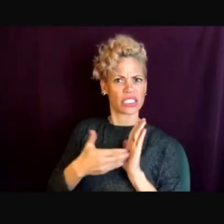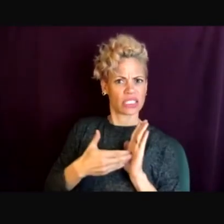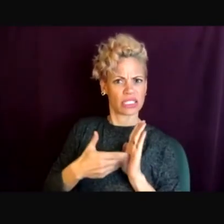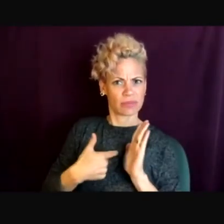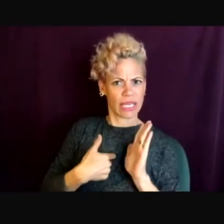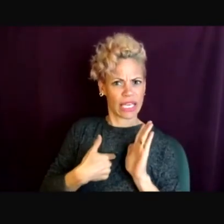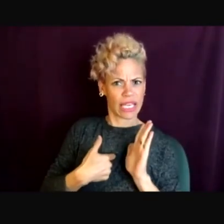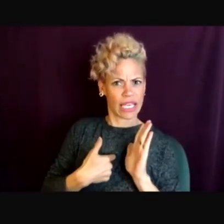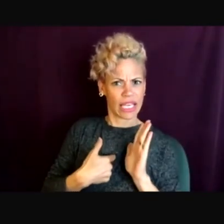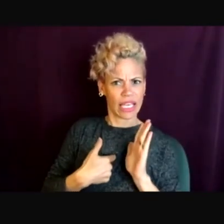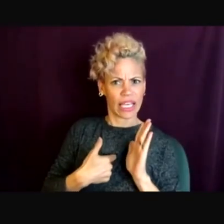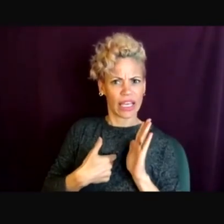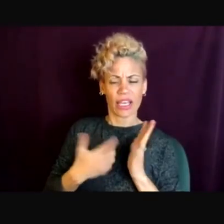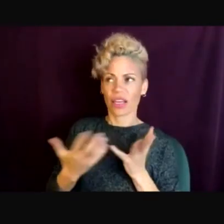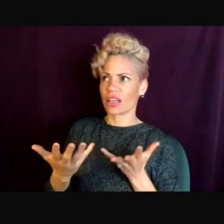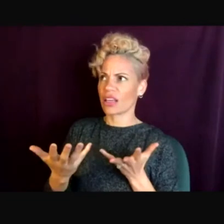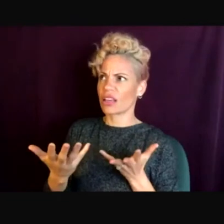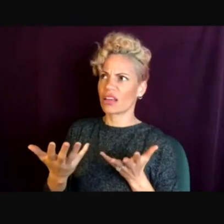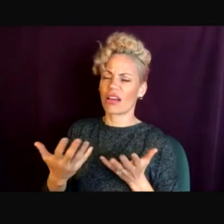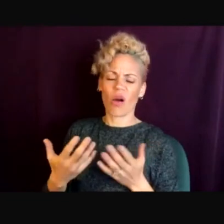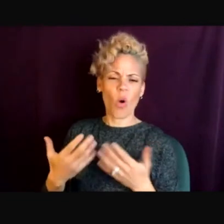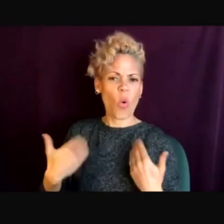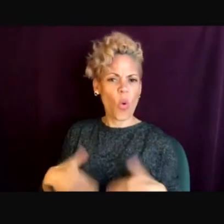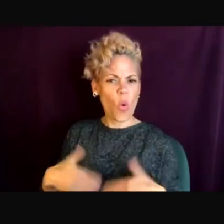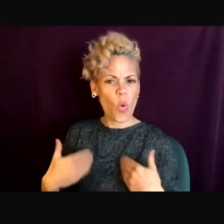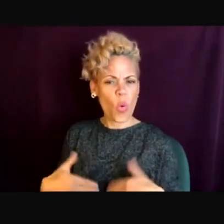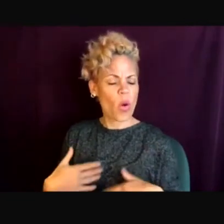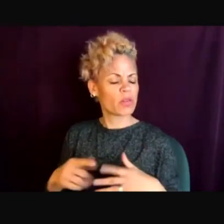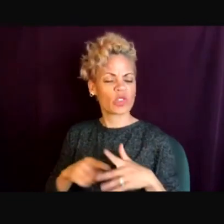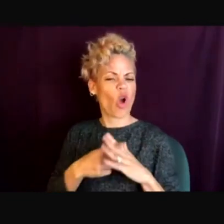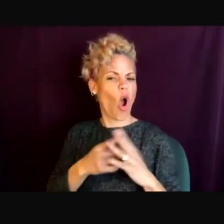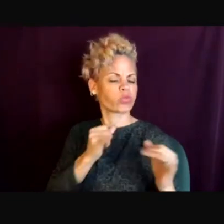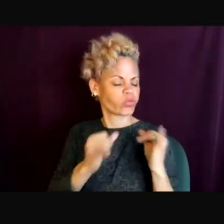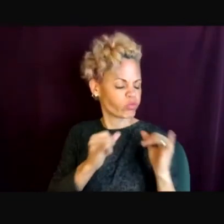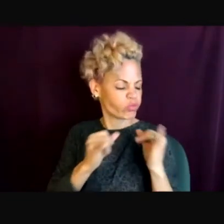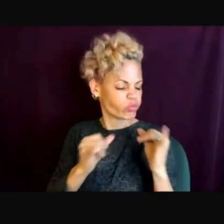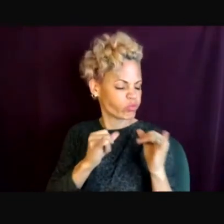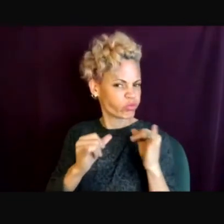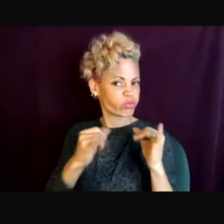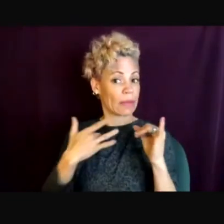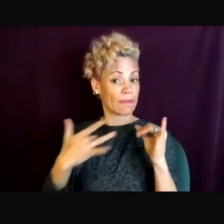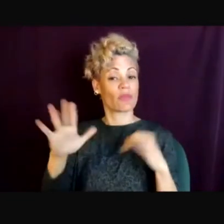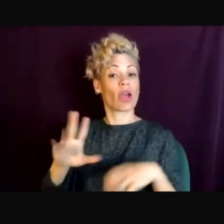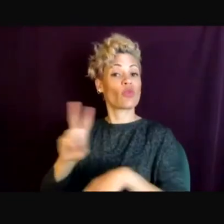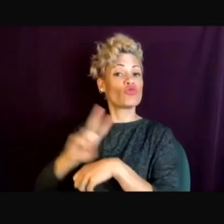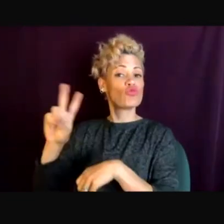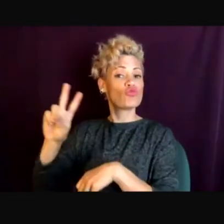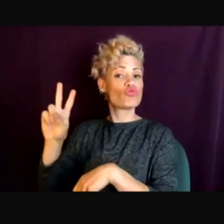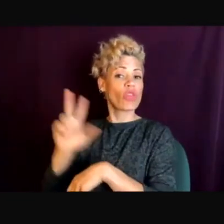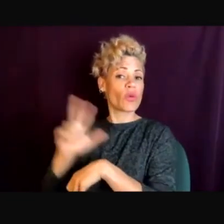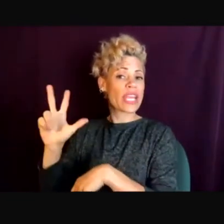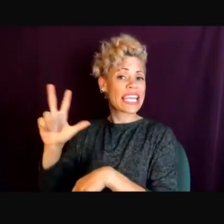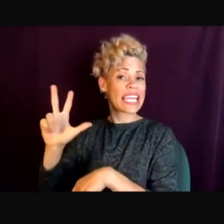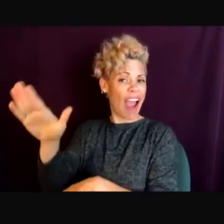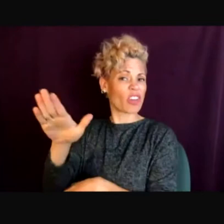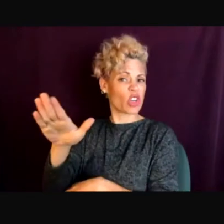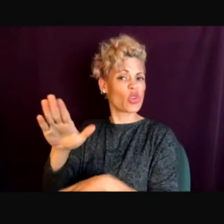And so I started drinking, was drunk by 2:00 or 3:00 o'clock in the afternoon. Some of you may know where Griffith Park is,